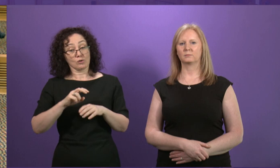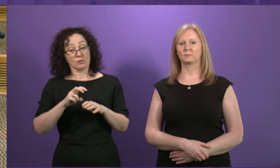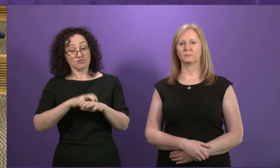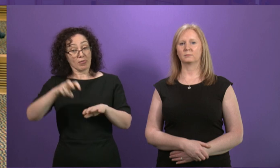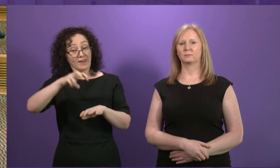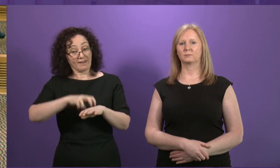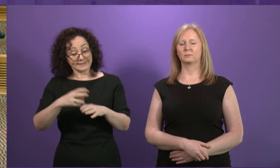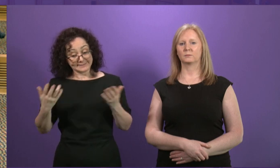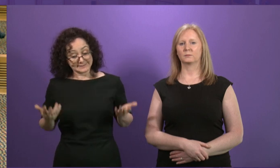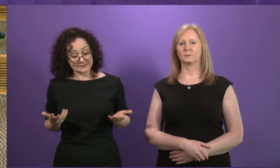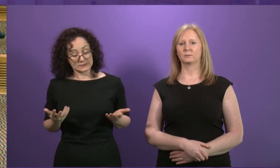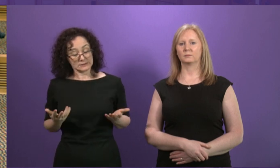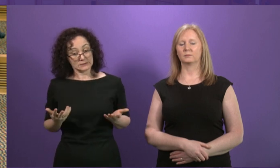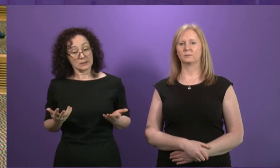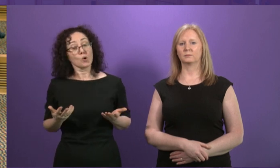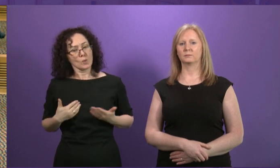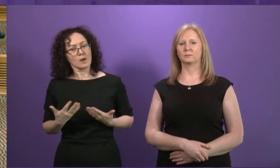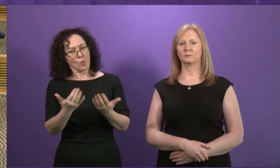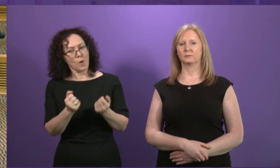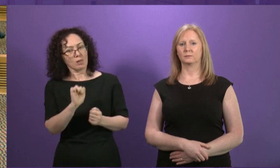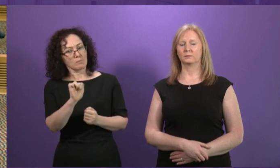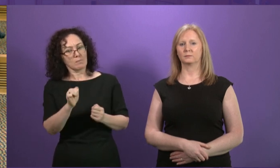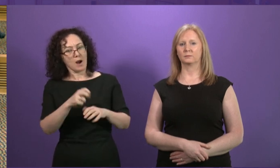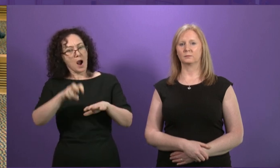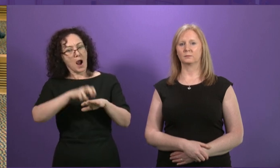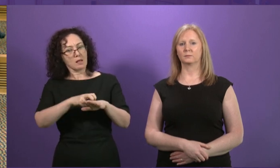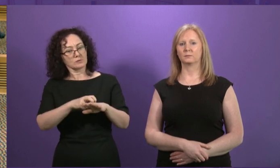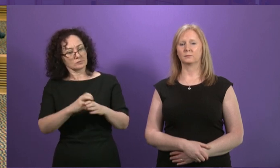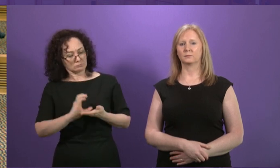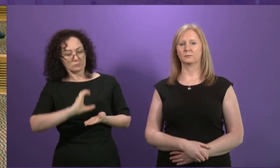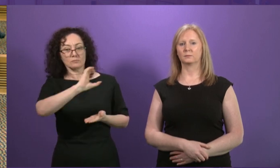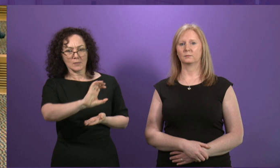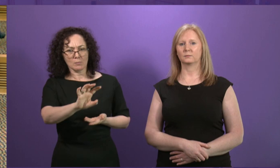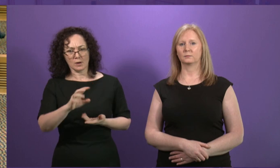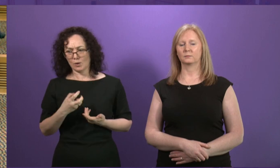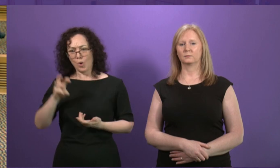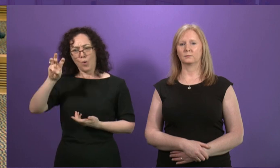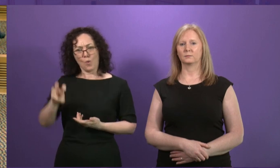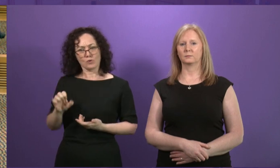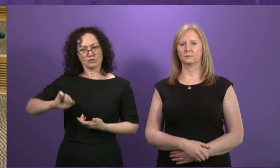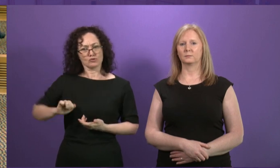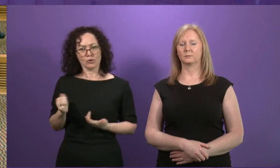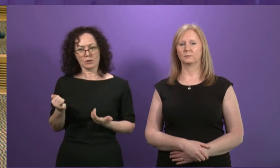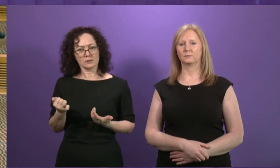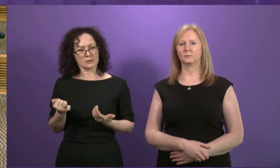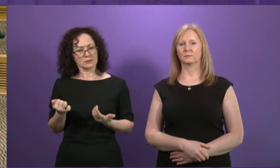the additional funding for Northern Ireland, but there must be confirmation that Scotland and Wales will be treated fairly.